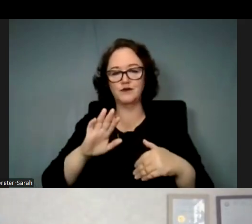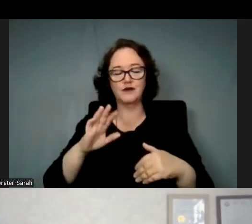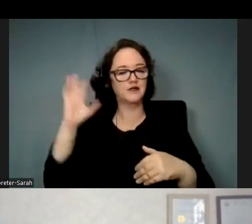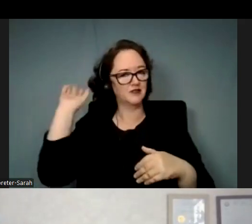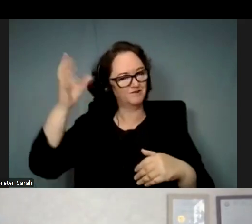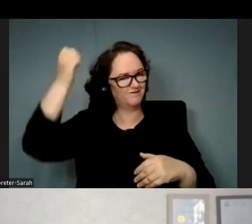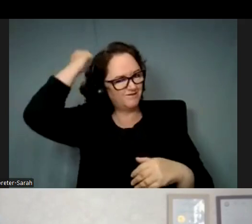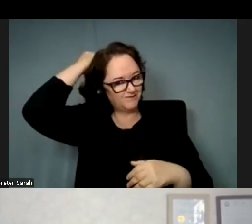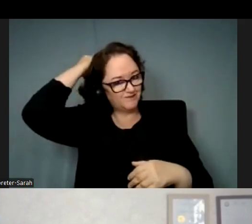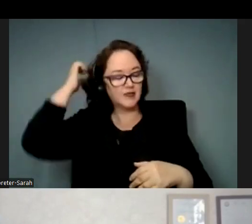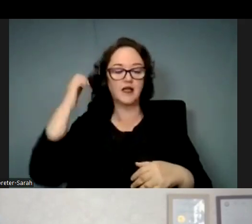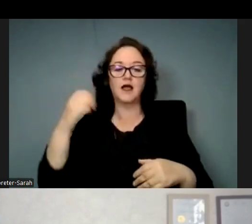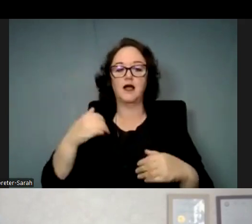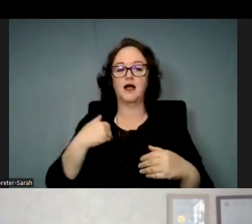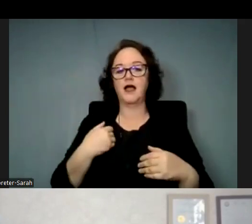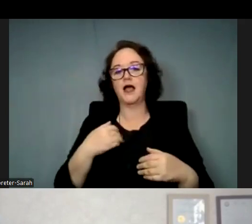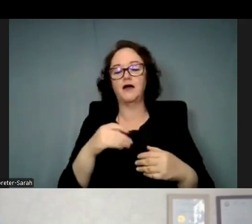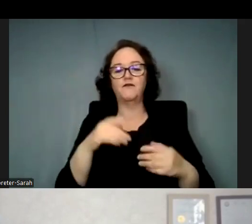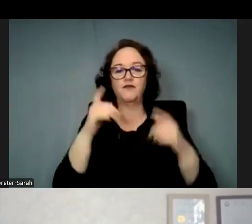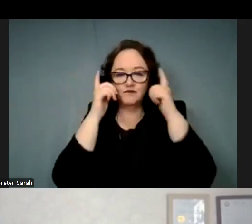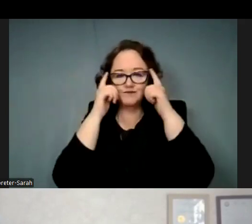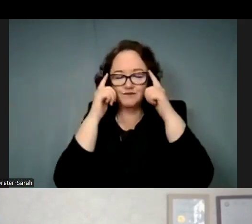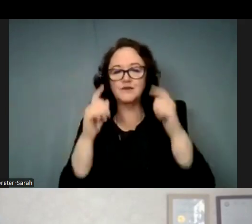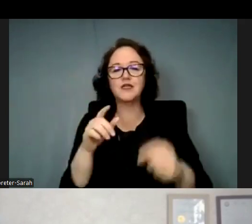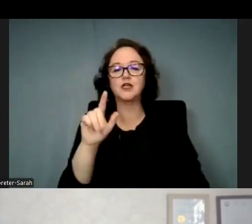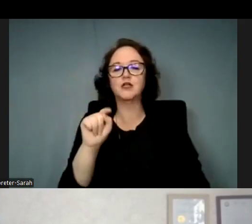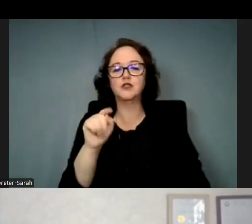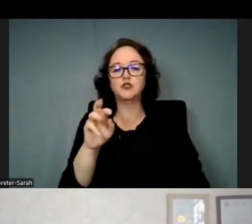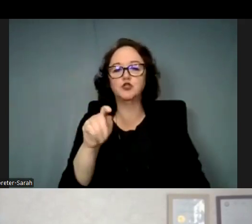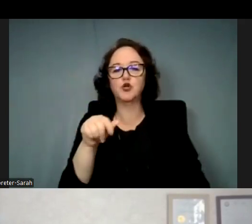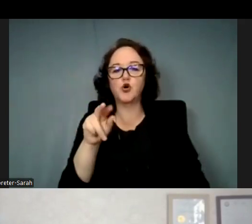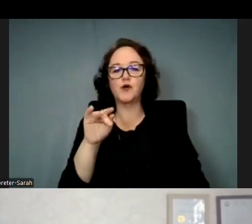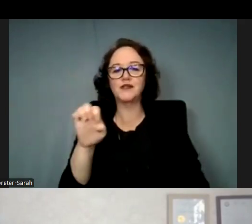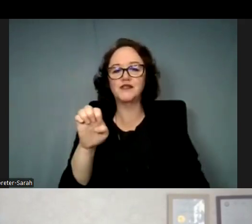wearing turquoise glasses, and a navy blue dress with blue and